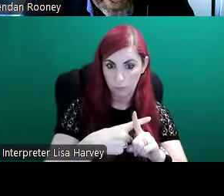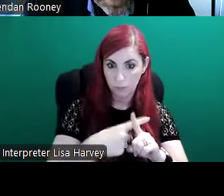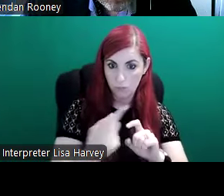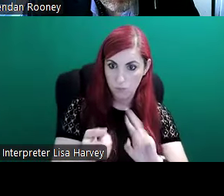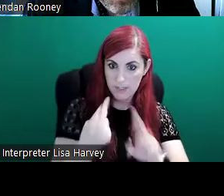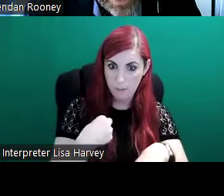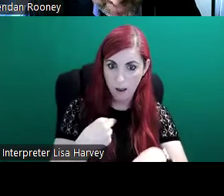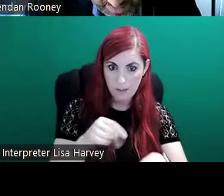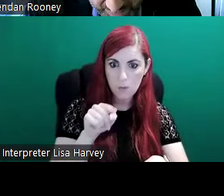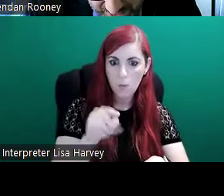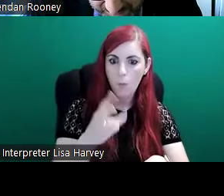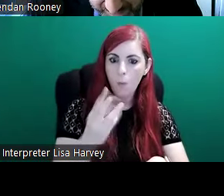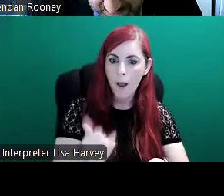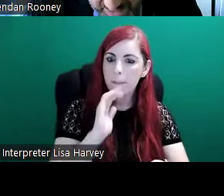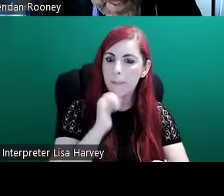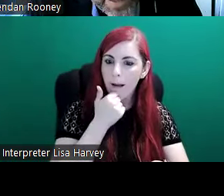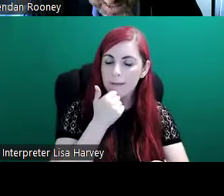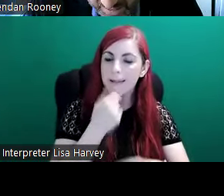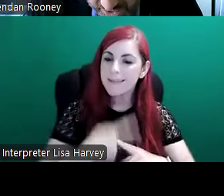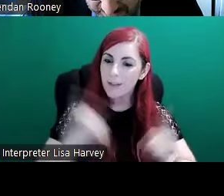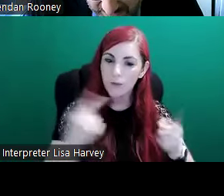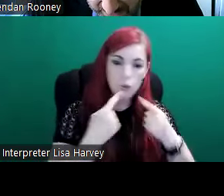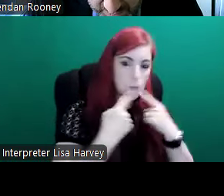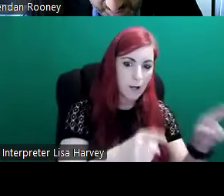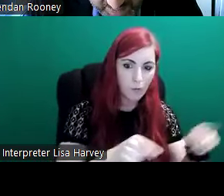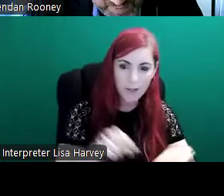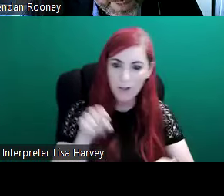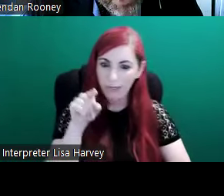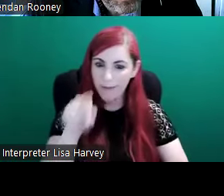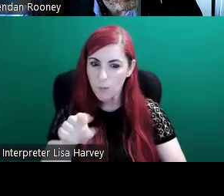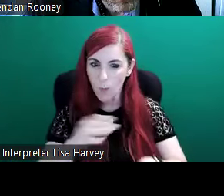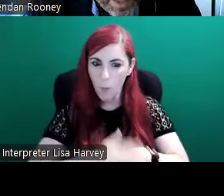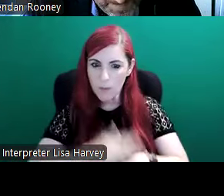the fact that unlike Decoration, it declared its origins and expressed spirituality